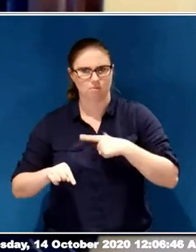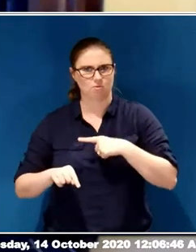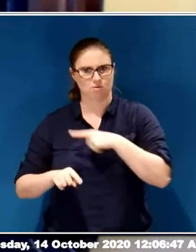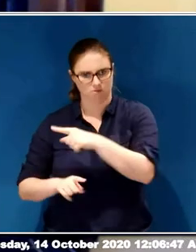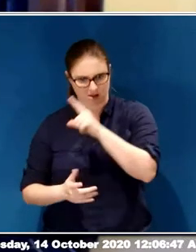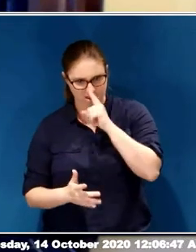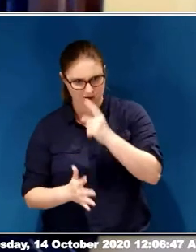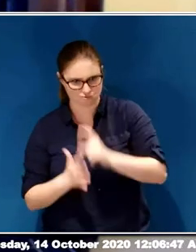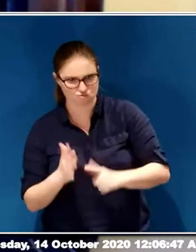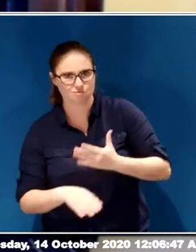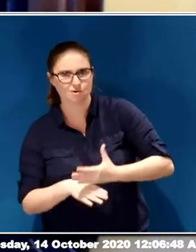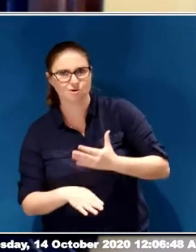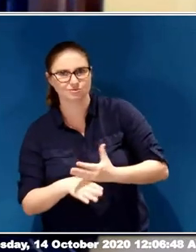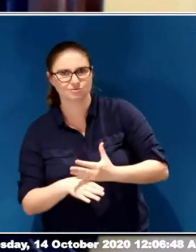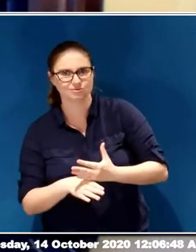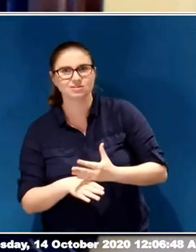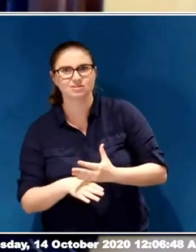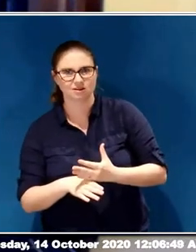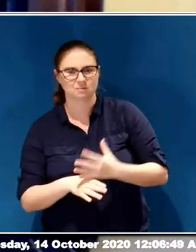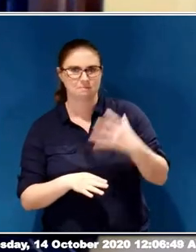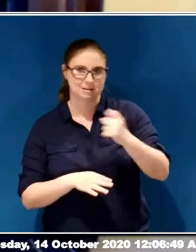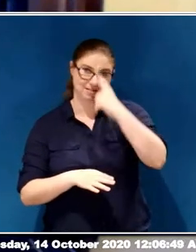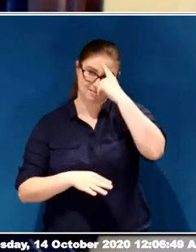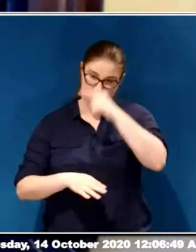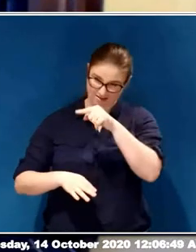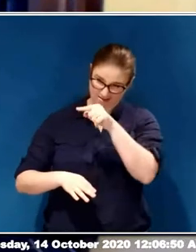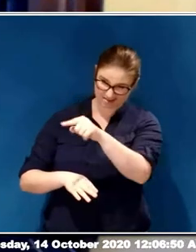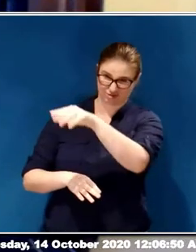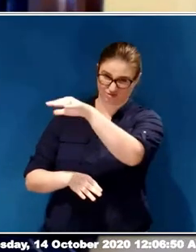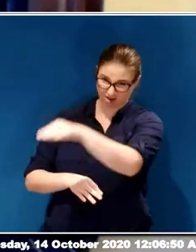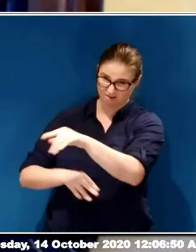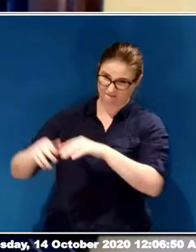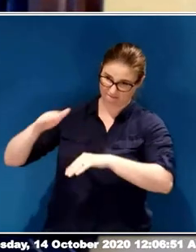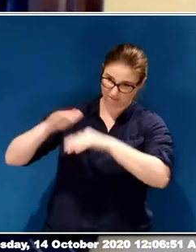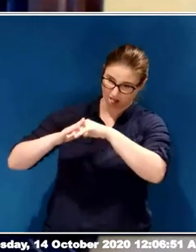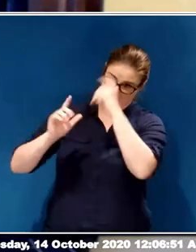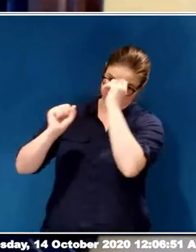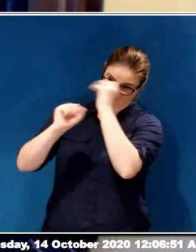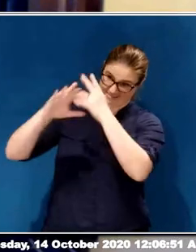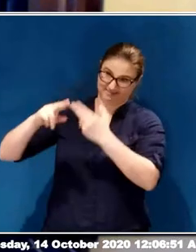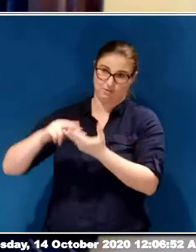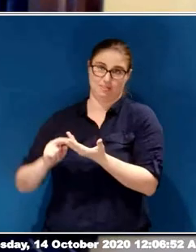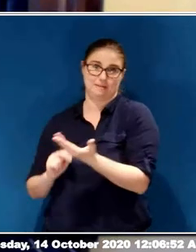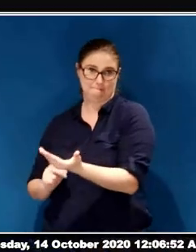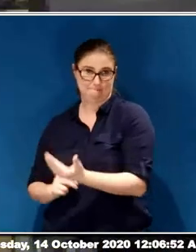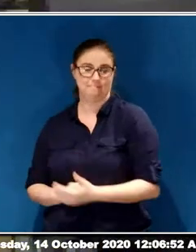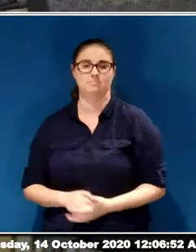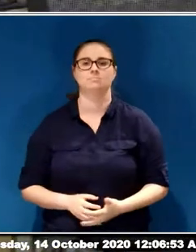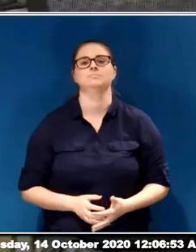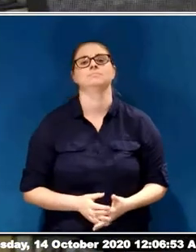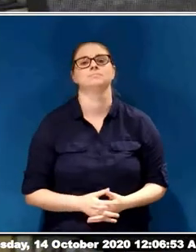Okay. And can you help me with some clarity around that term "supports". In what way are you using that word?